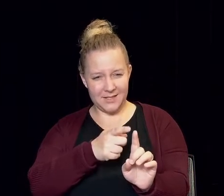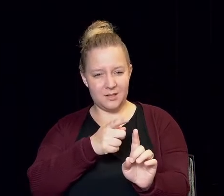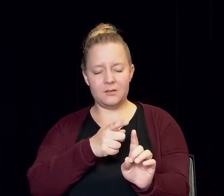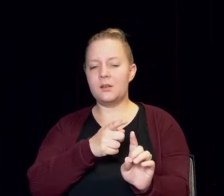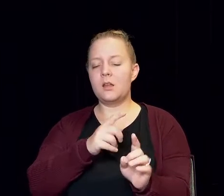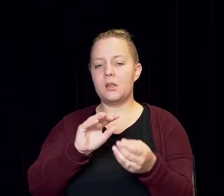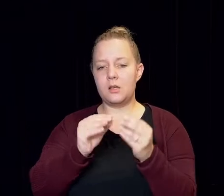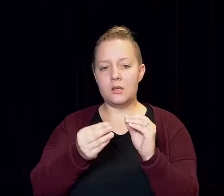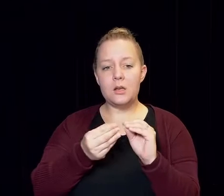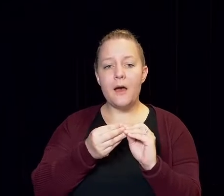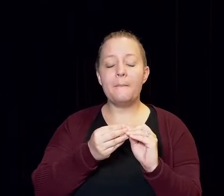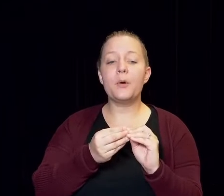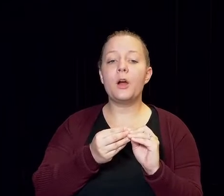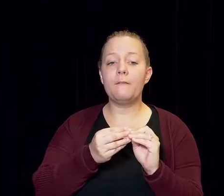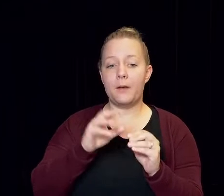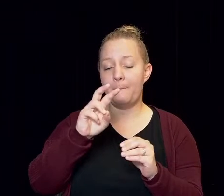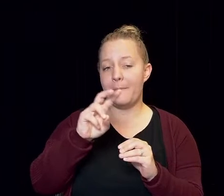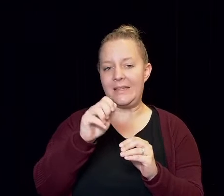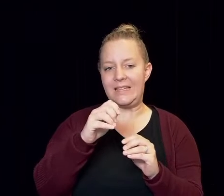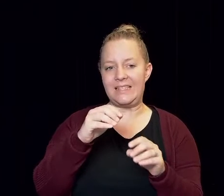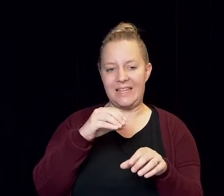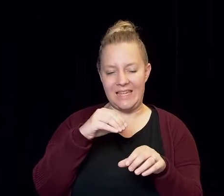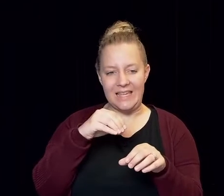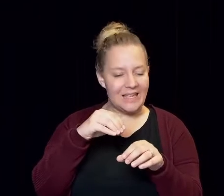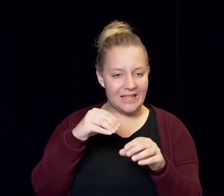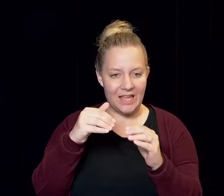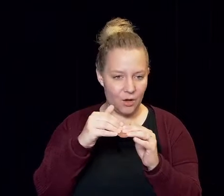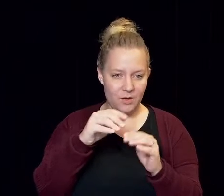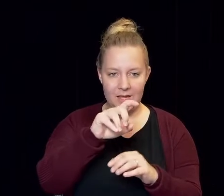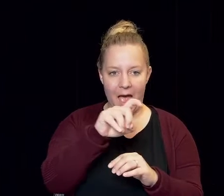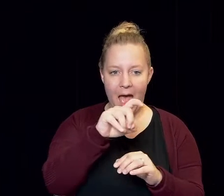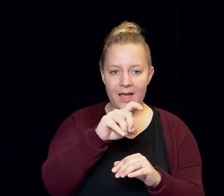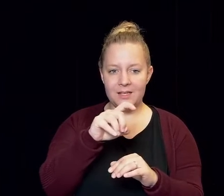be our x variable. Total cost is going to be our y variable. Whenever you have a table like that, if